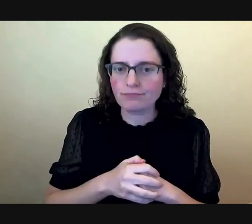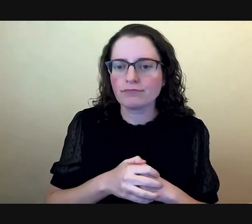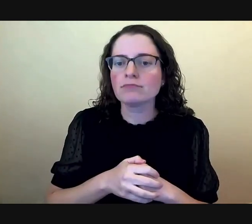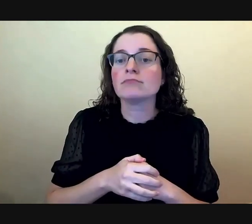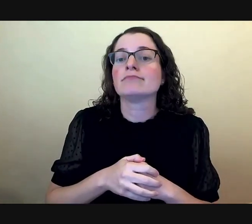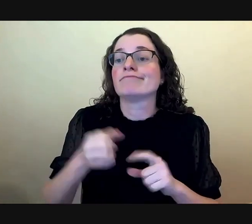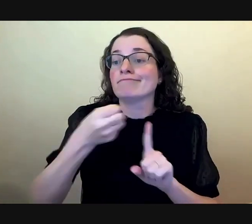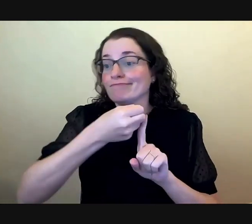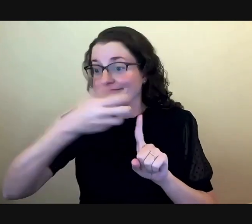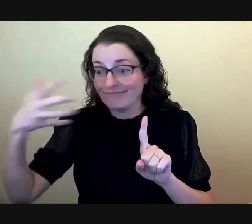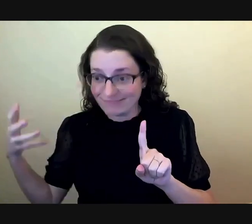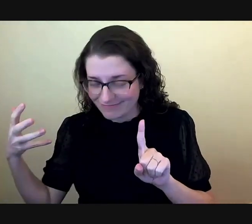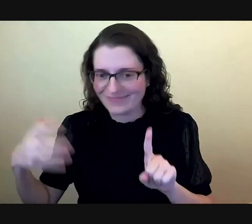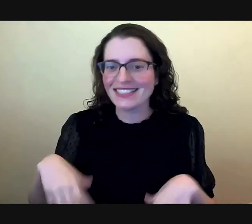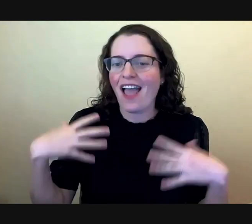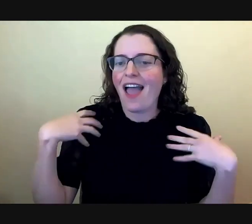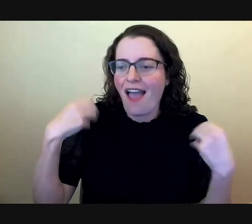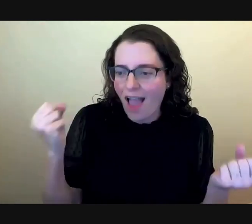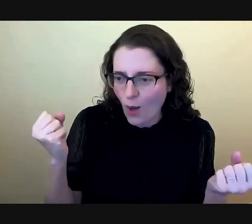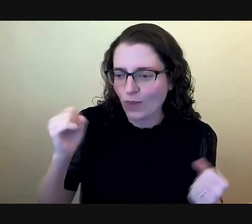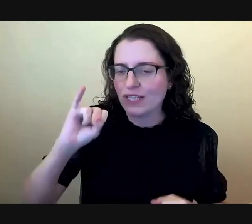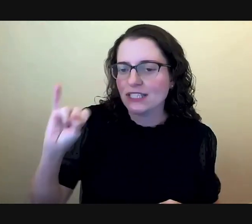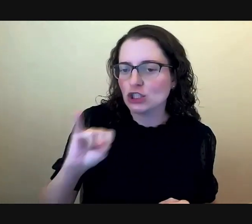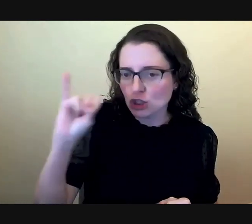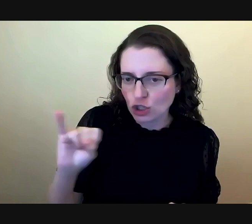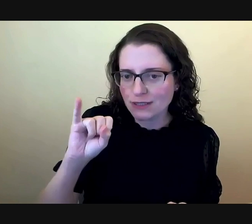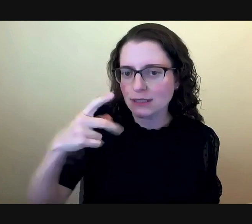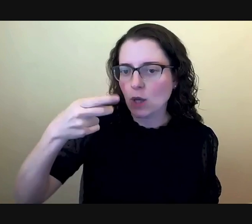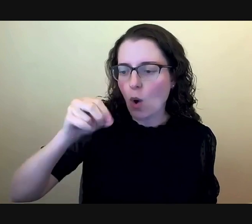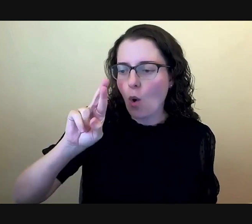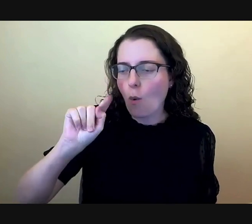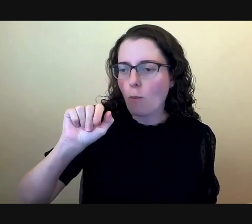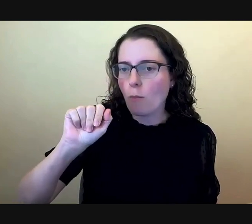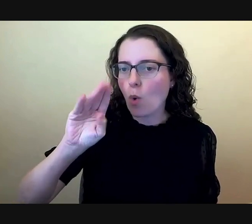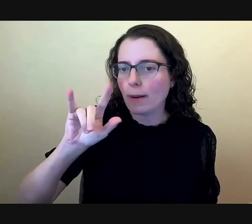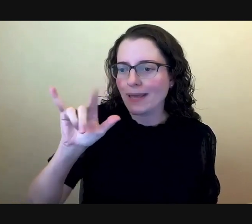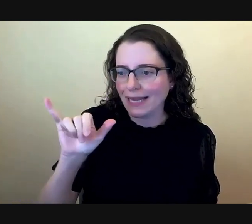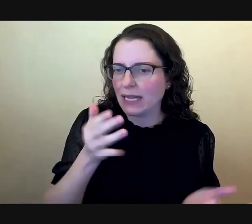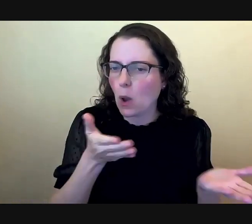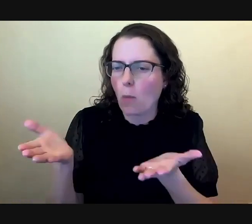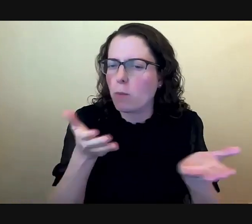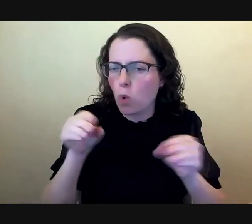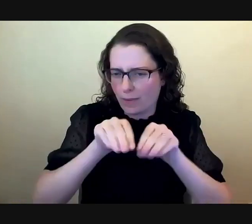Now, what is HIPAA? The acronym stands for Health Insurance Portability